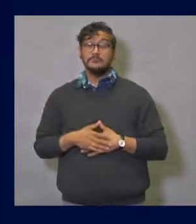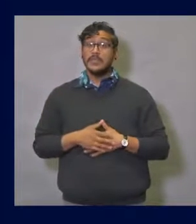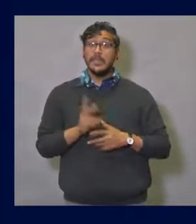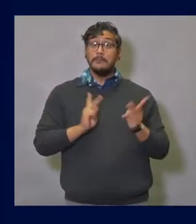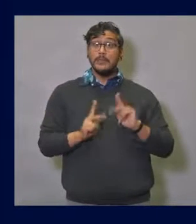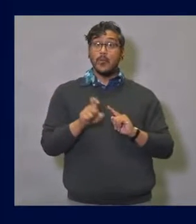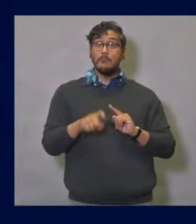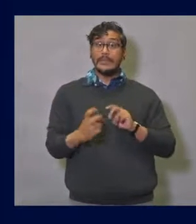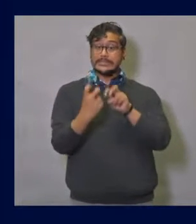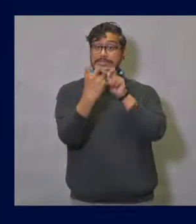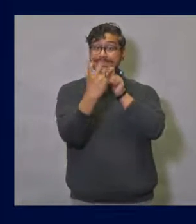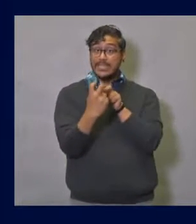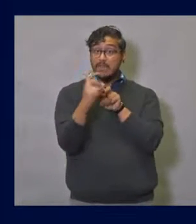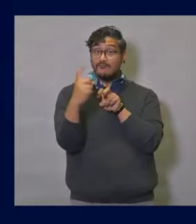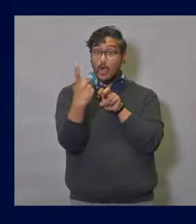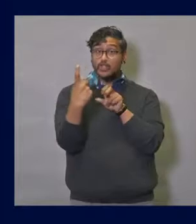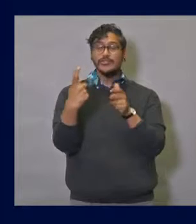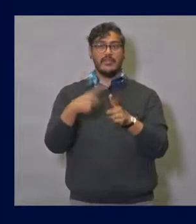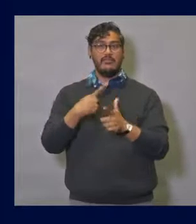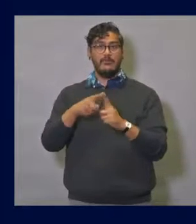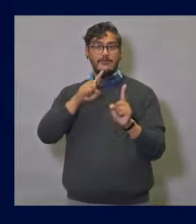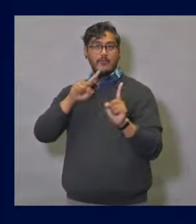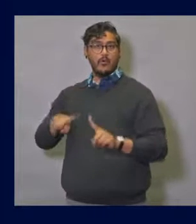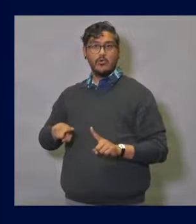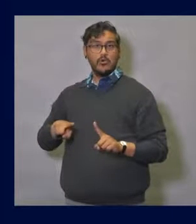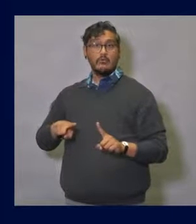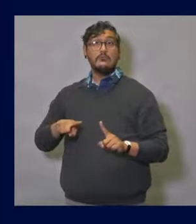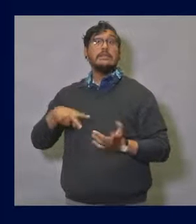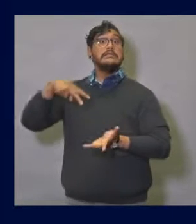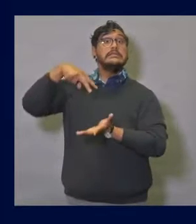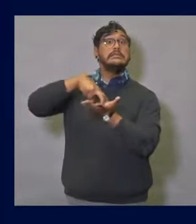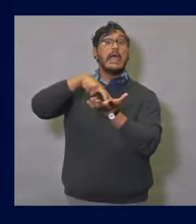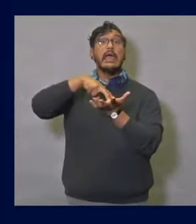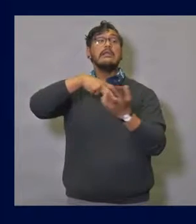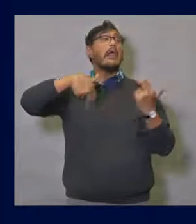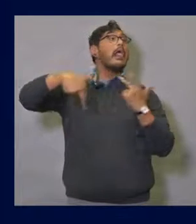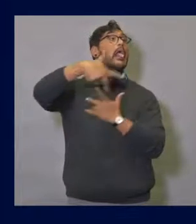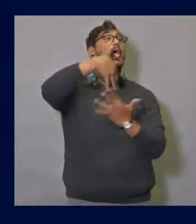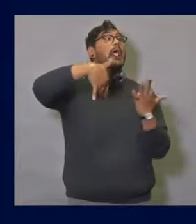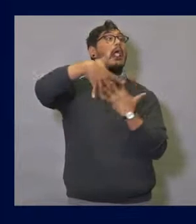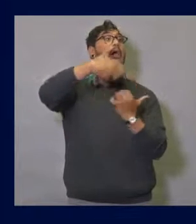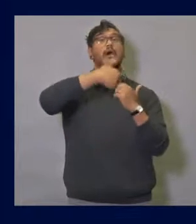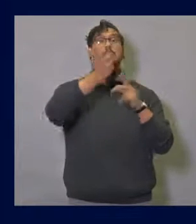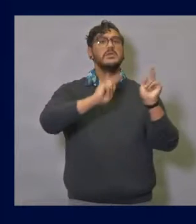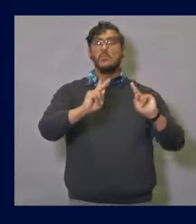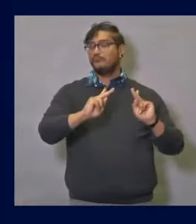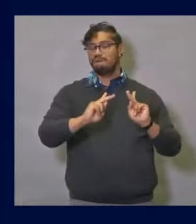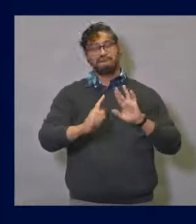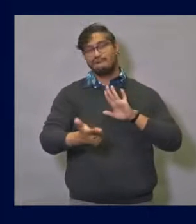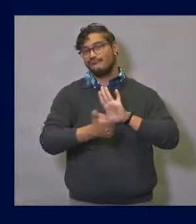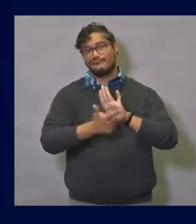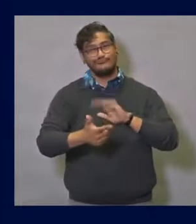MUST BE SEATED AT TABLES BEFORE THEY PLACE THEIRRDRDERANAND THEY